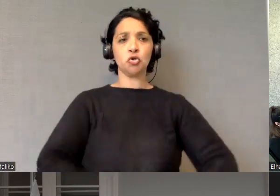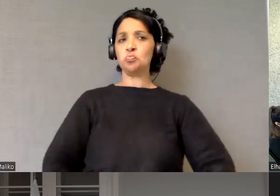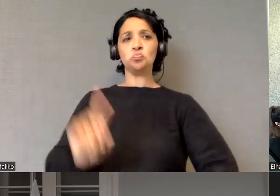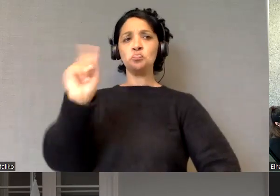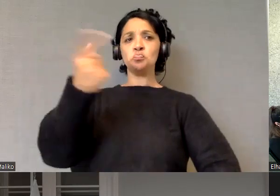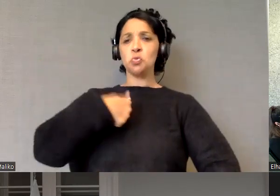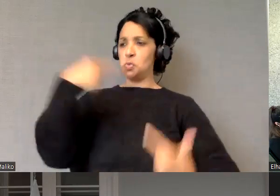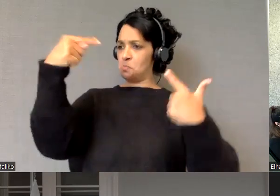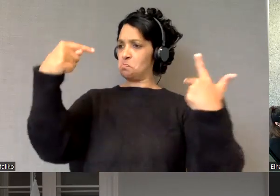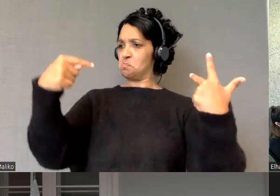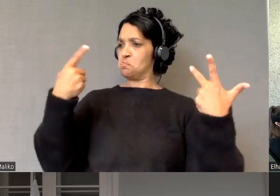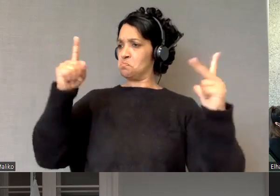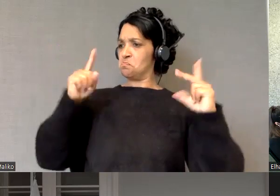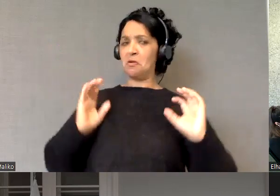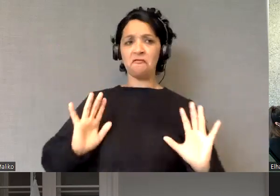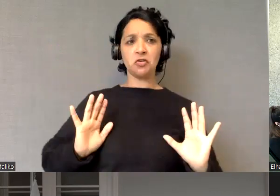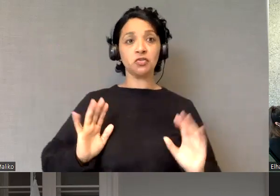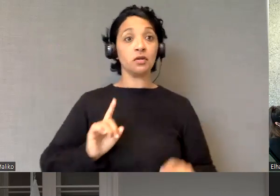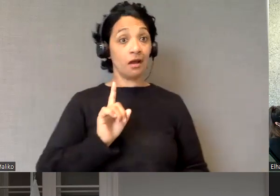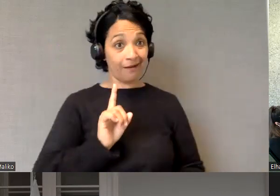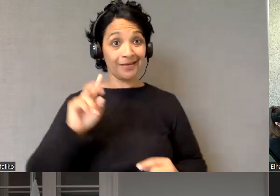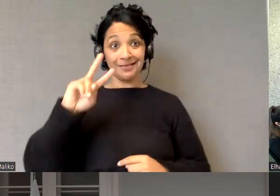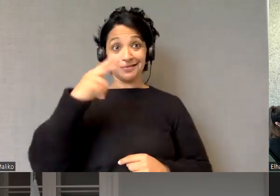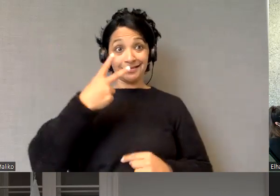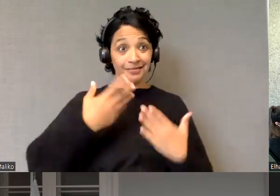then by the second day, they were starting to problem-solve and really get to the point